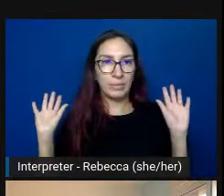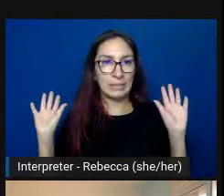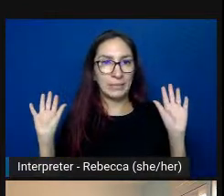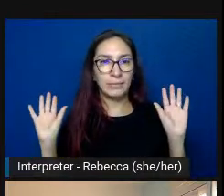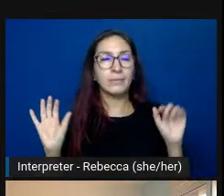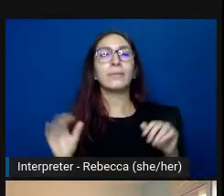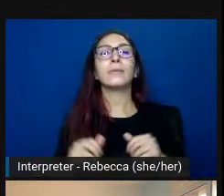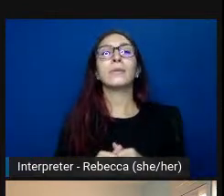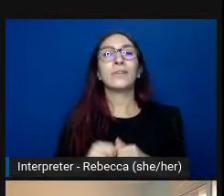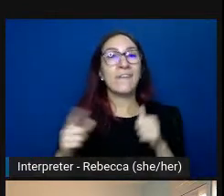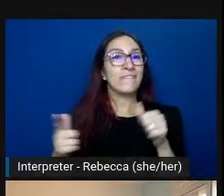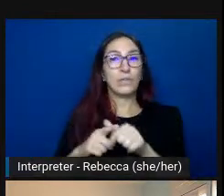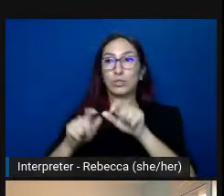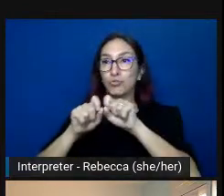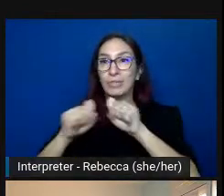in mumble.